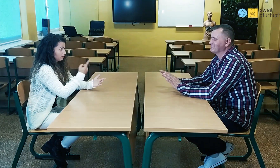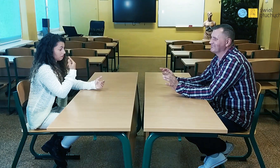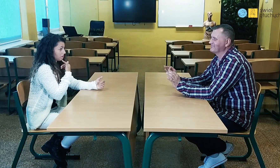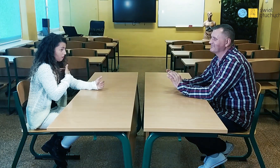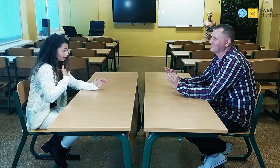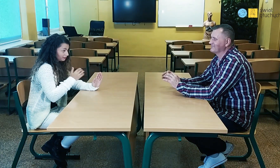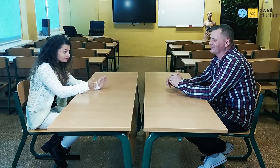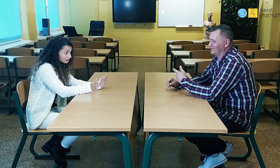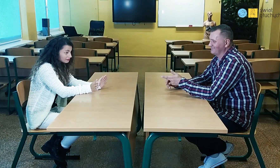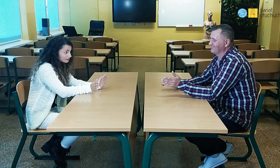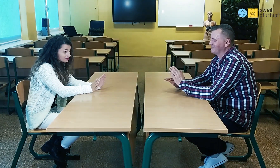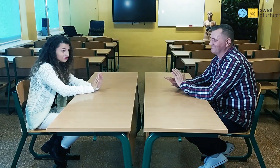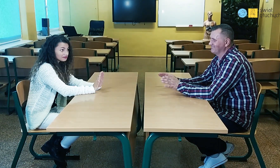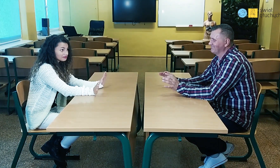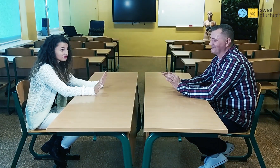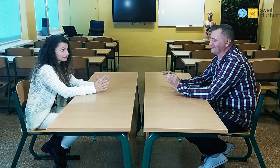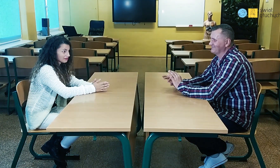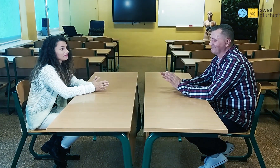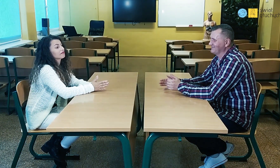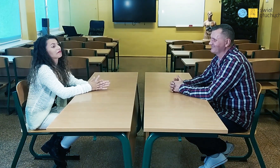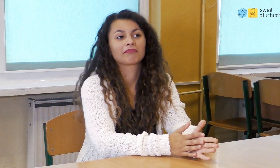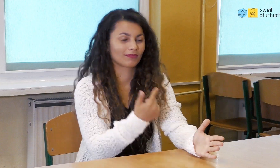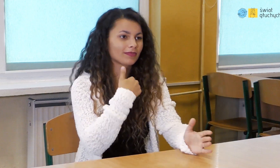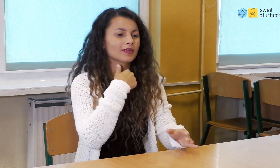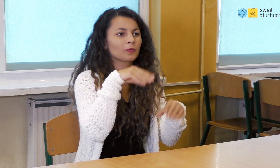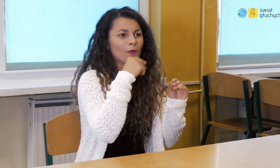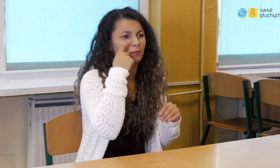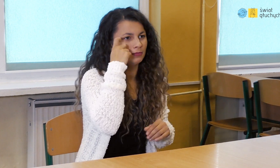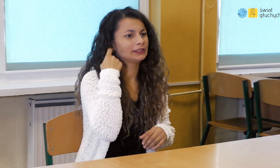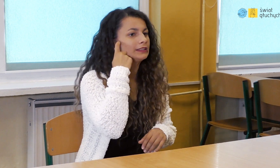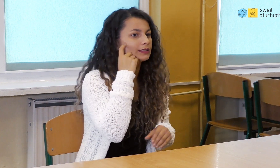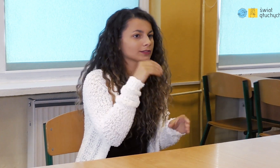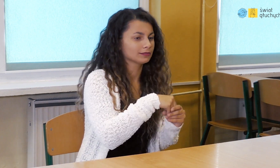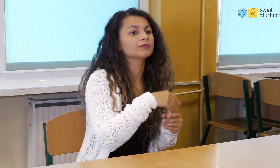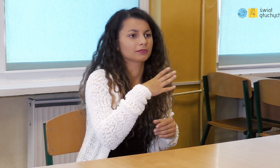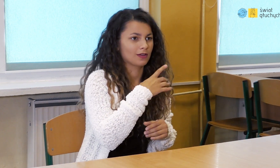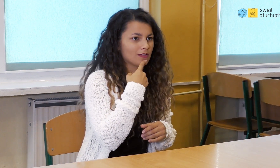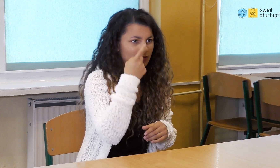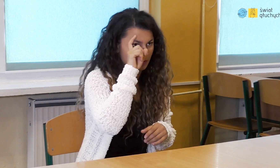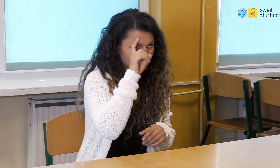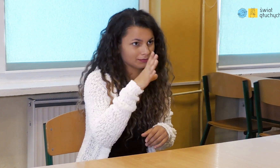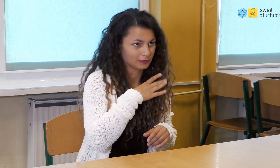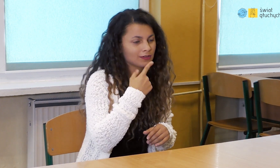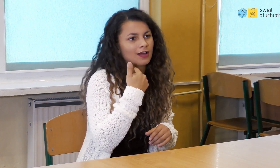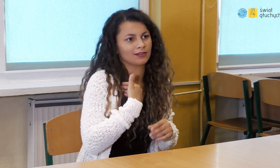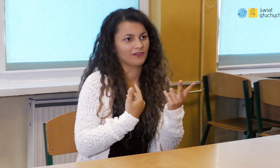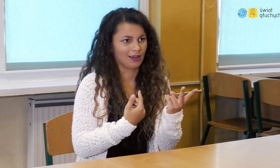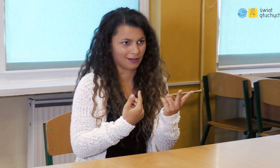Was it only Polish then? — Yes. I remember when I attended a school for the hearing, I had German and English.